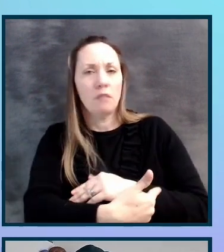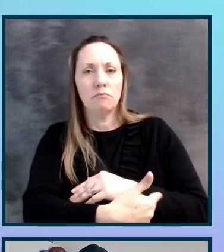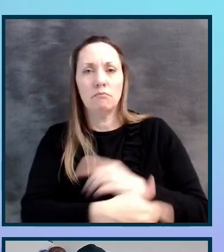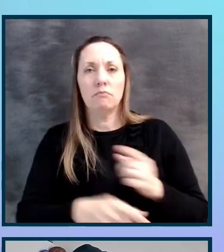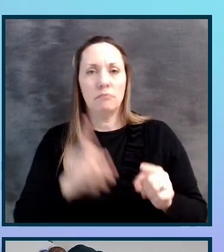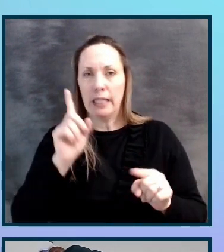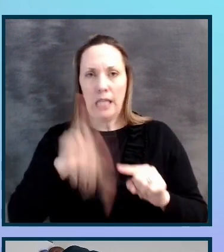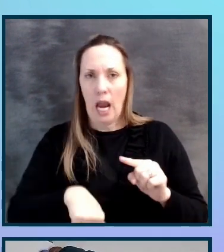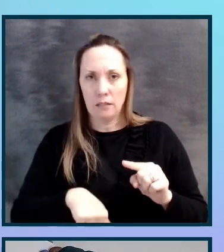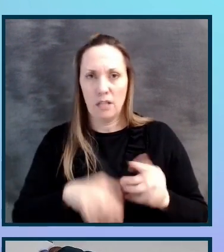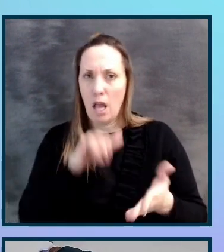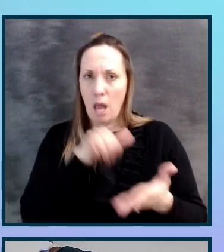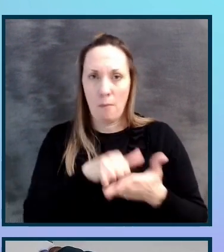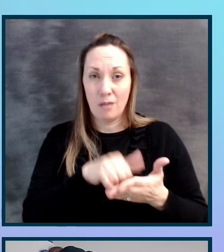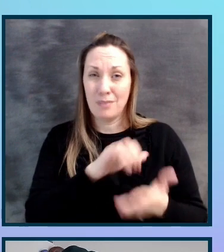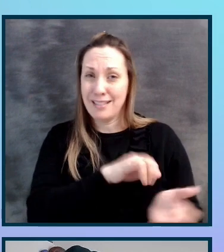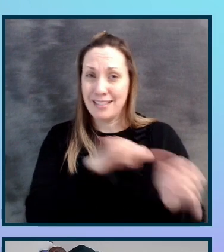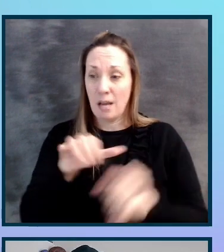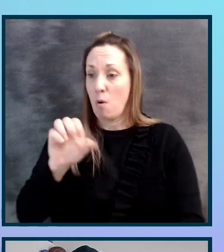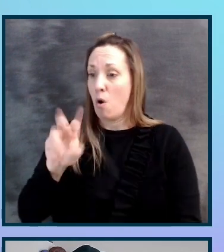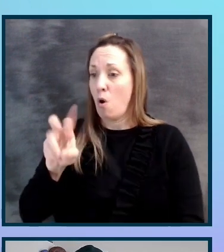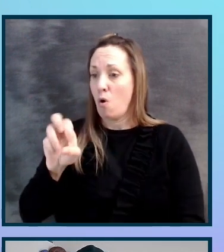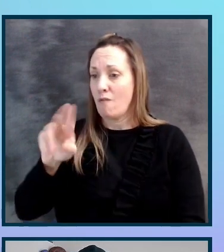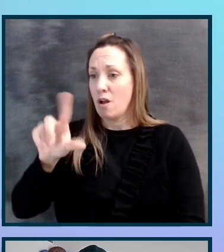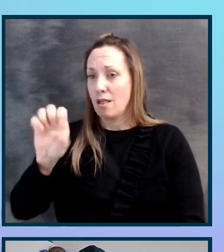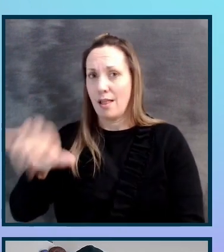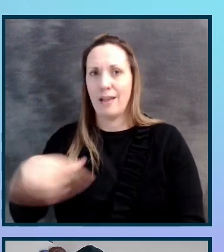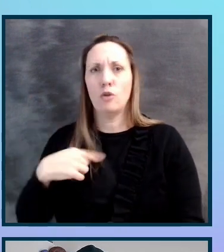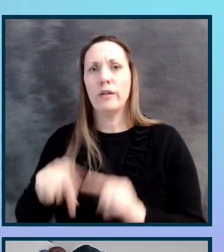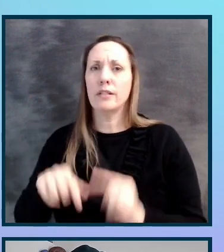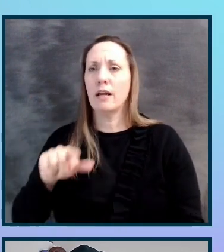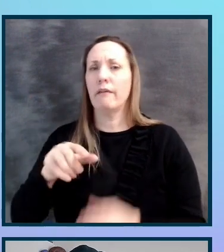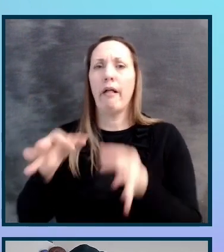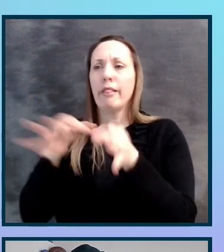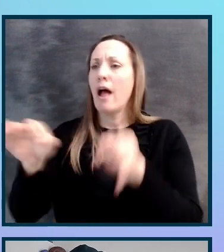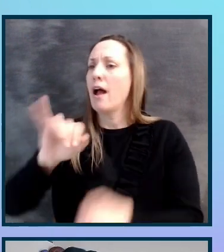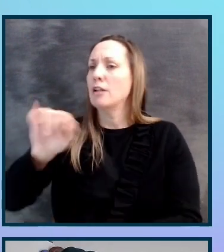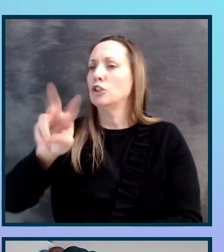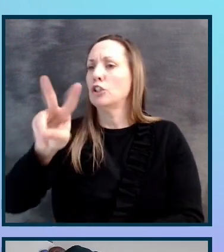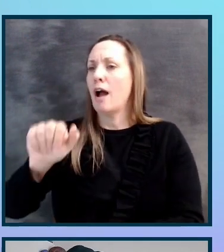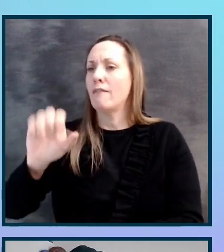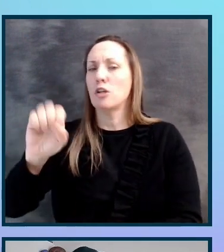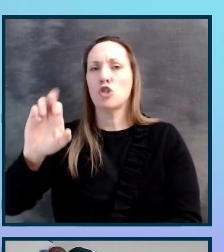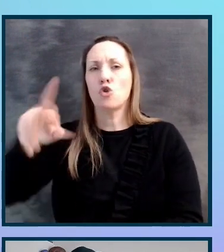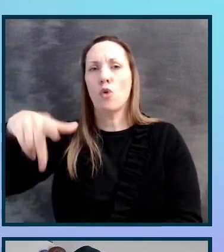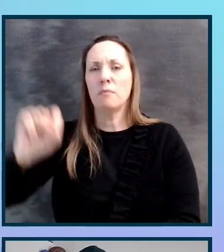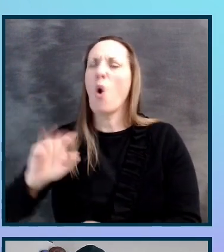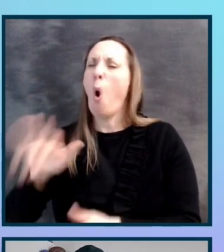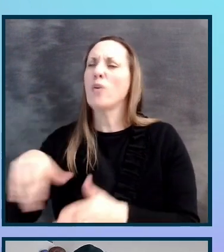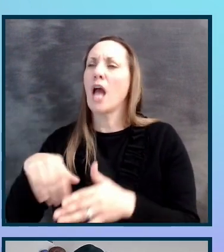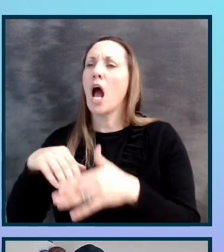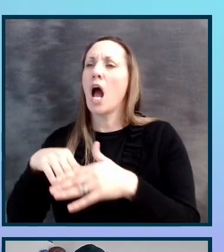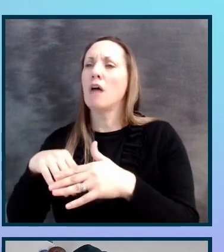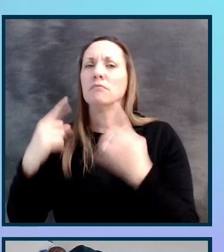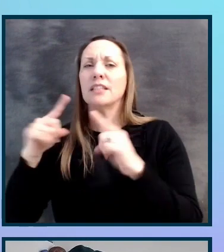We say the same thing about overlays with it. You can't just take a line of JavaScript and say, yeah, you're accessible. No, your team can't just do accessibility overnight.